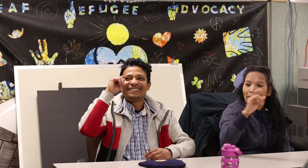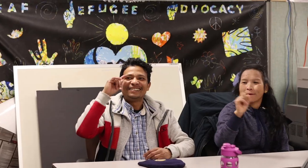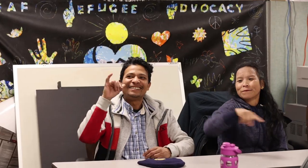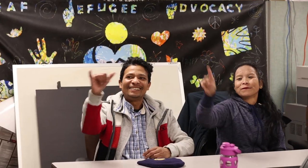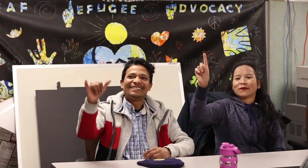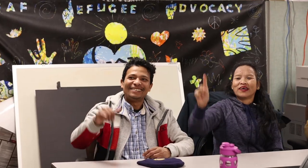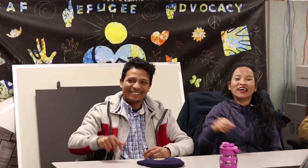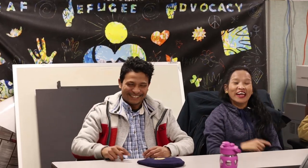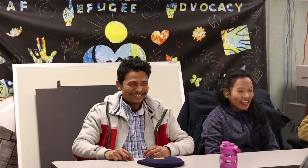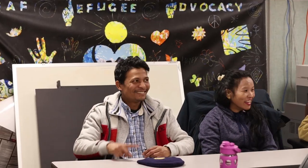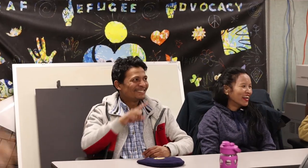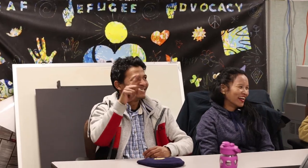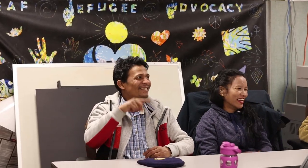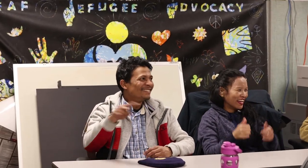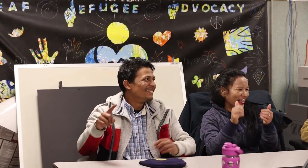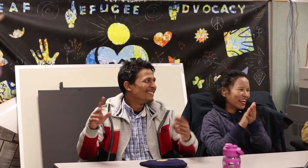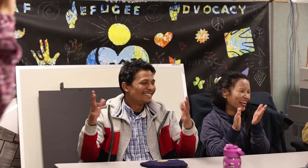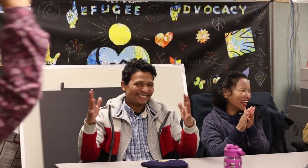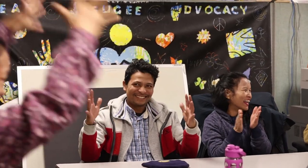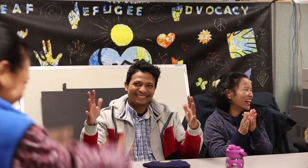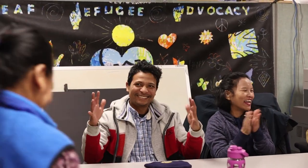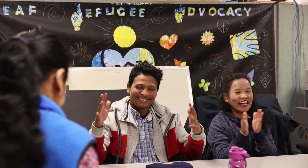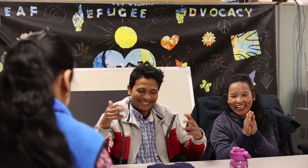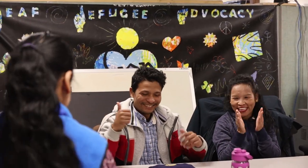(Sangita) From the time we arrived, there was not much going on